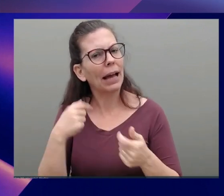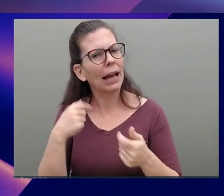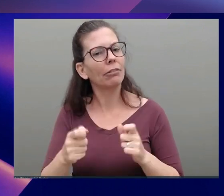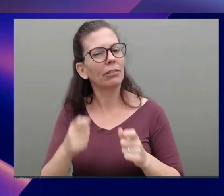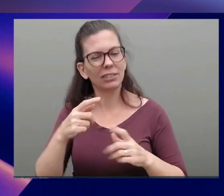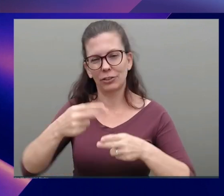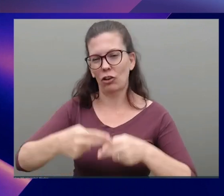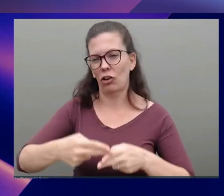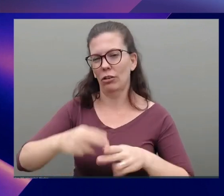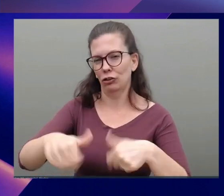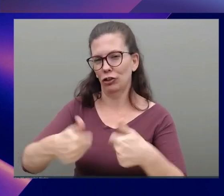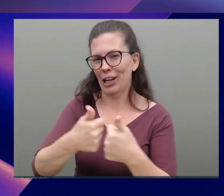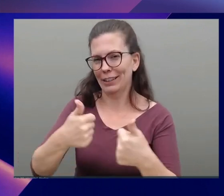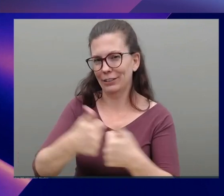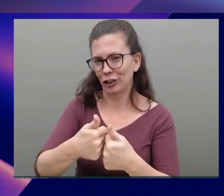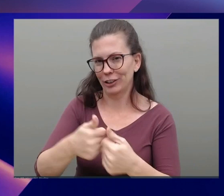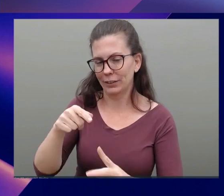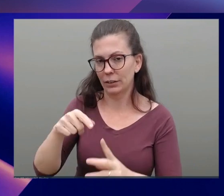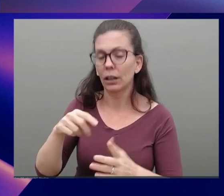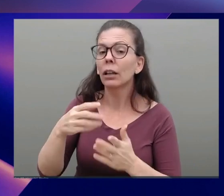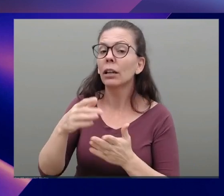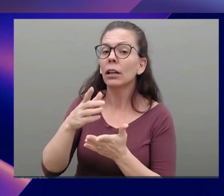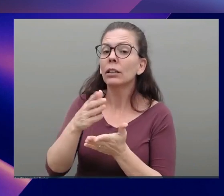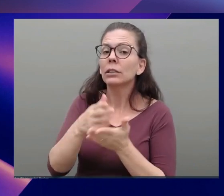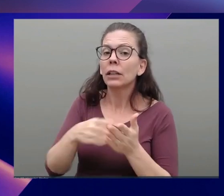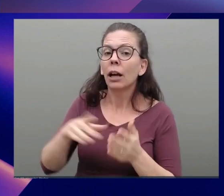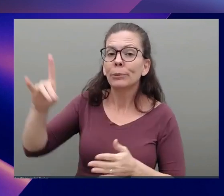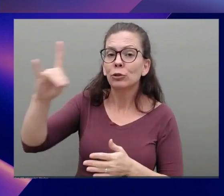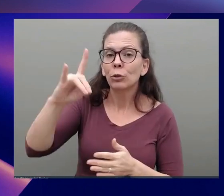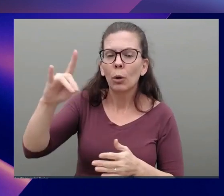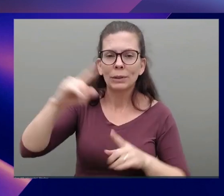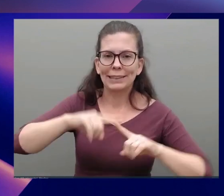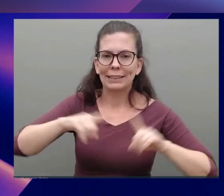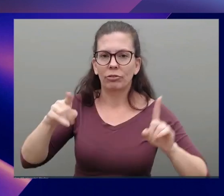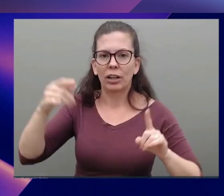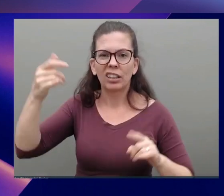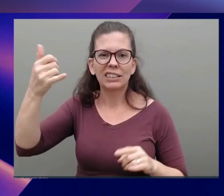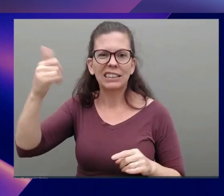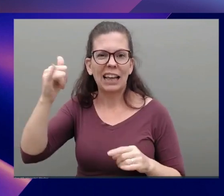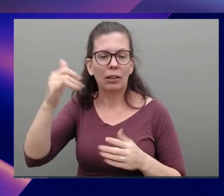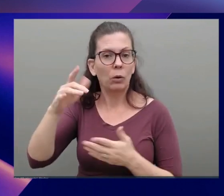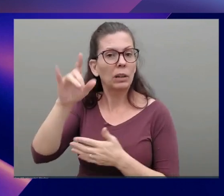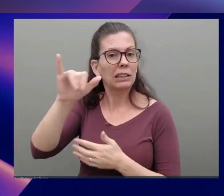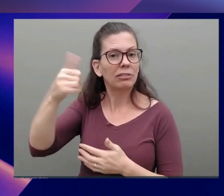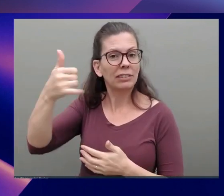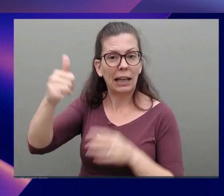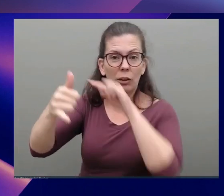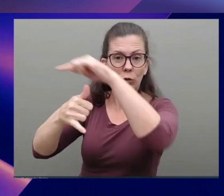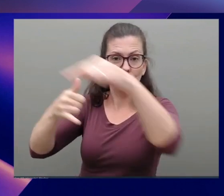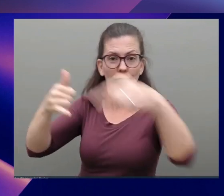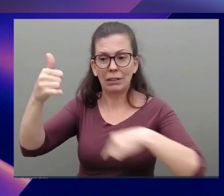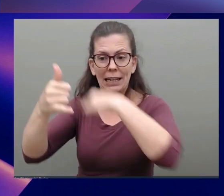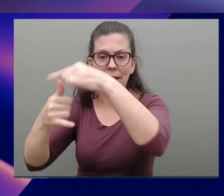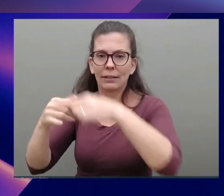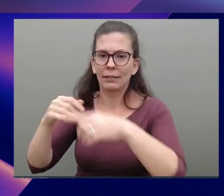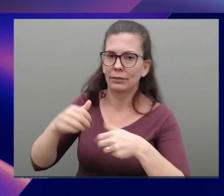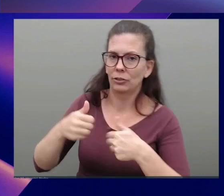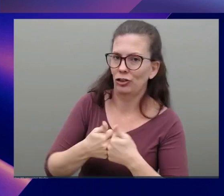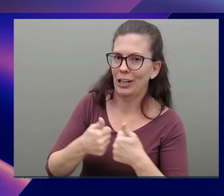Challenges. - Some of the drones, they are different, they are yellow, they have a yellow ring on them. Ooh. - These are challenge drones. Okay. - And on the challenge drones